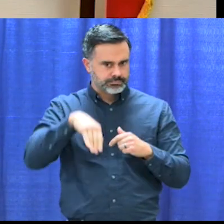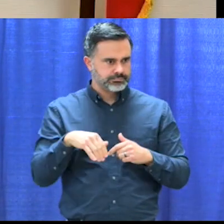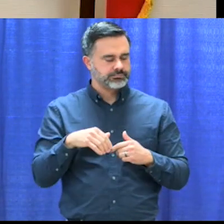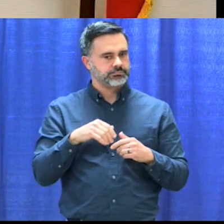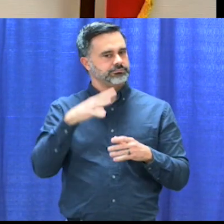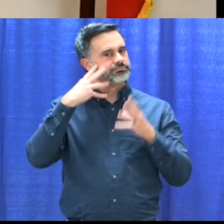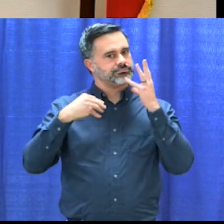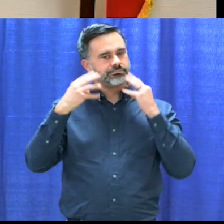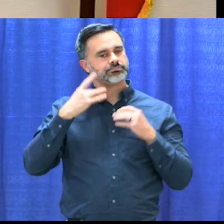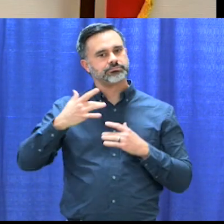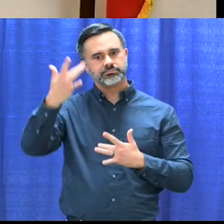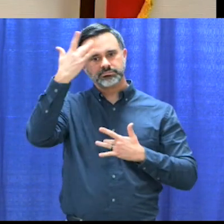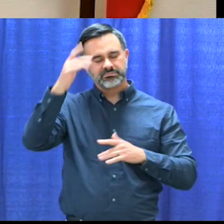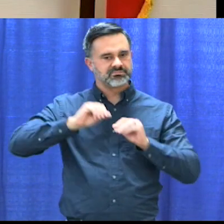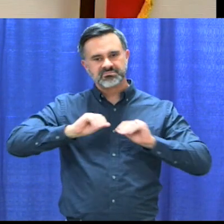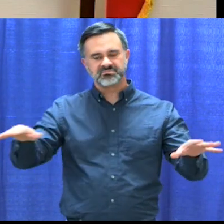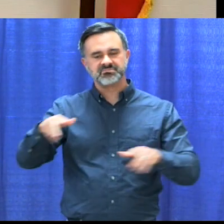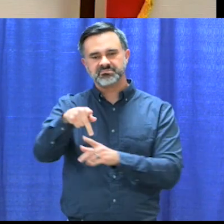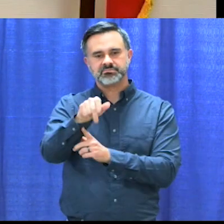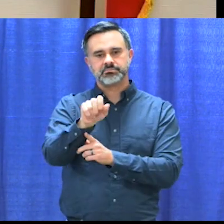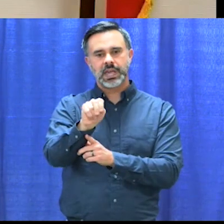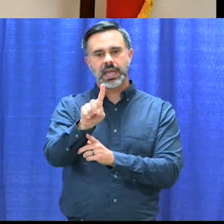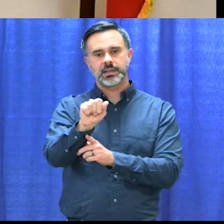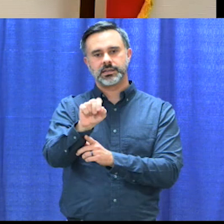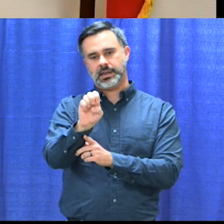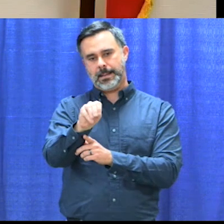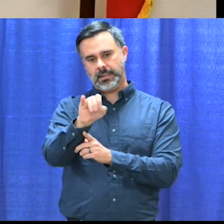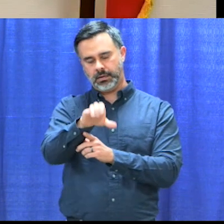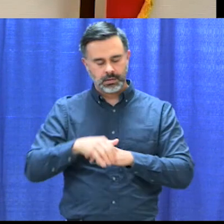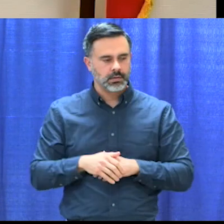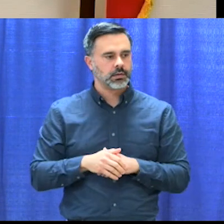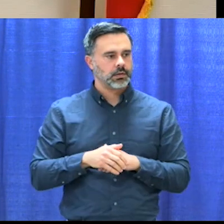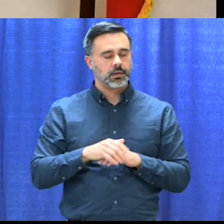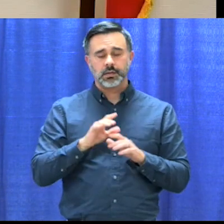A health challenge of worldwide proportions unlike any that we have seen before.